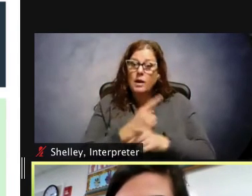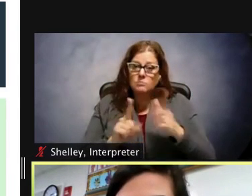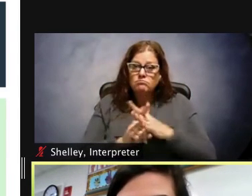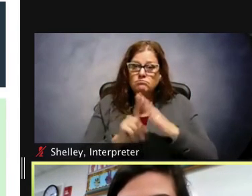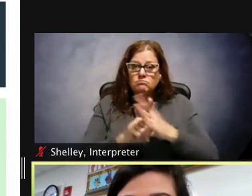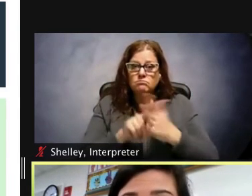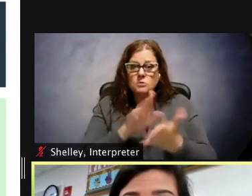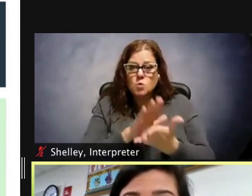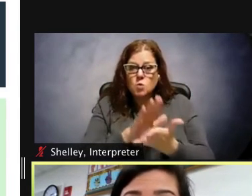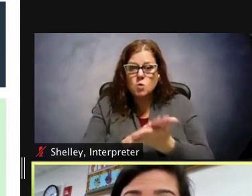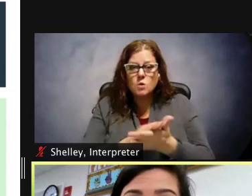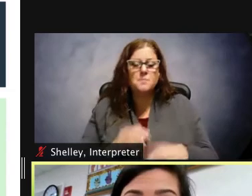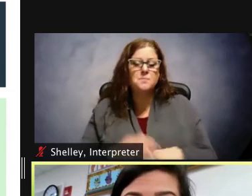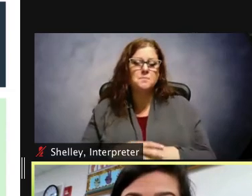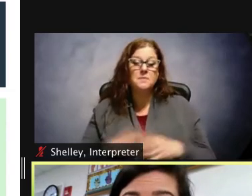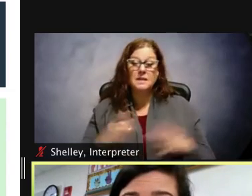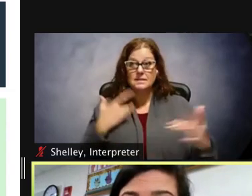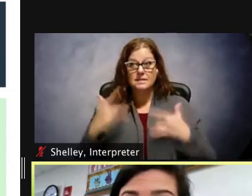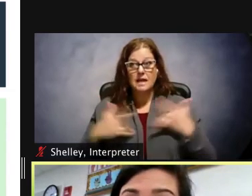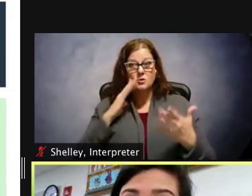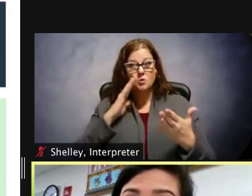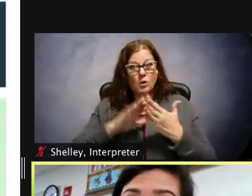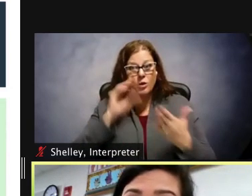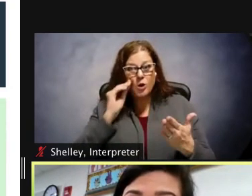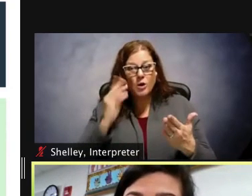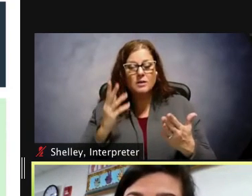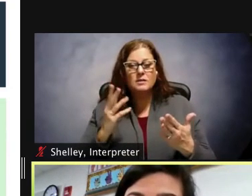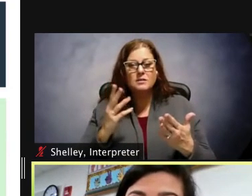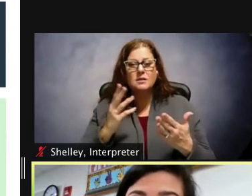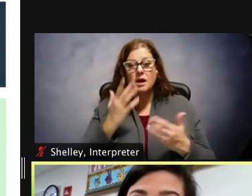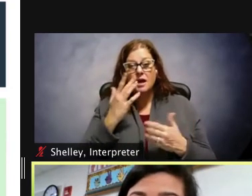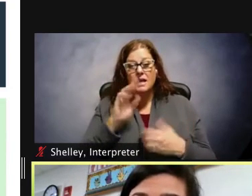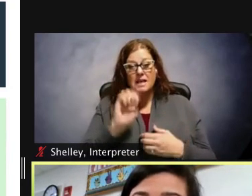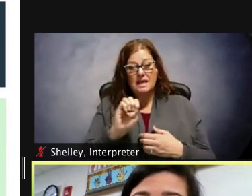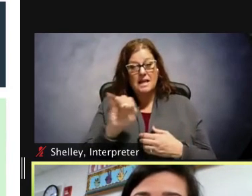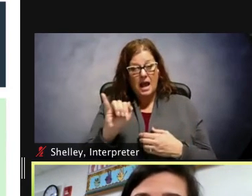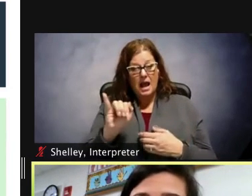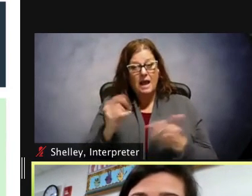and was really excited to learn. So he had early intervention at a younger age. And he's